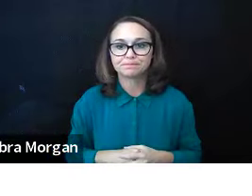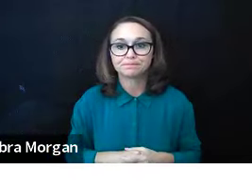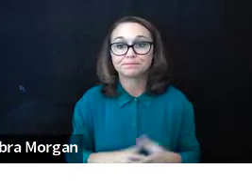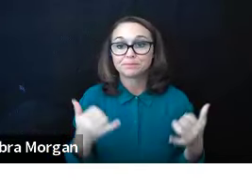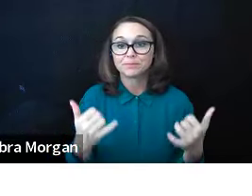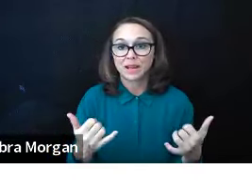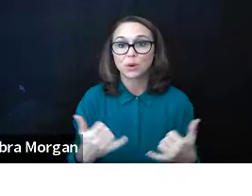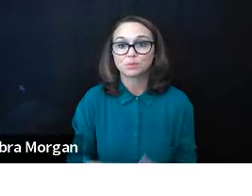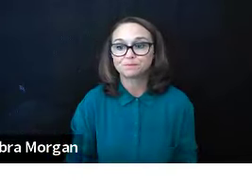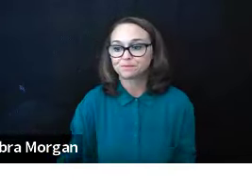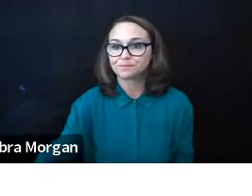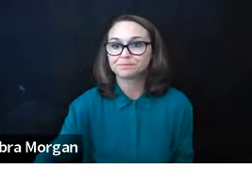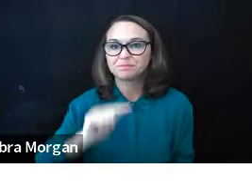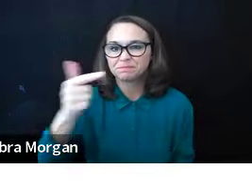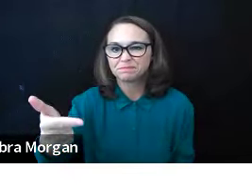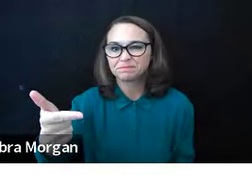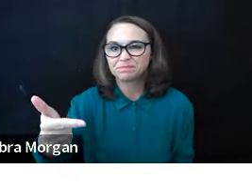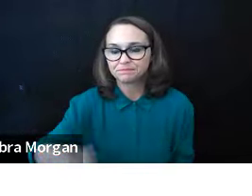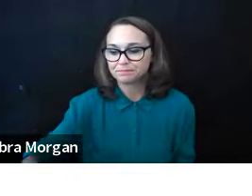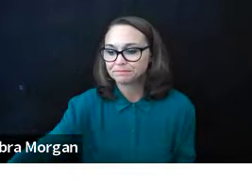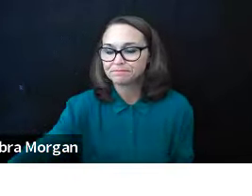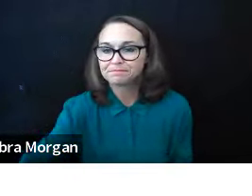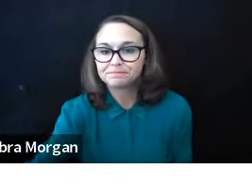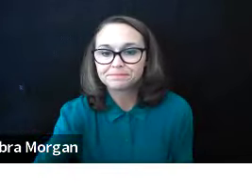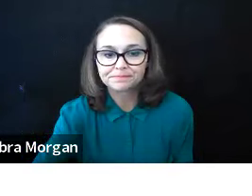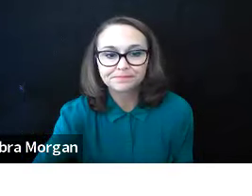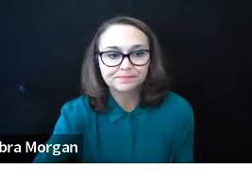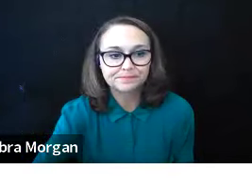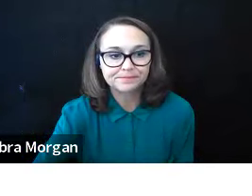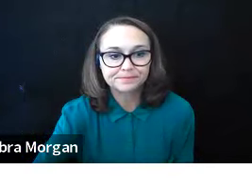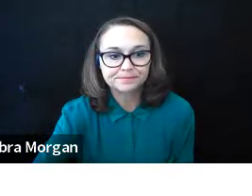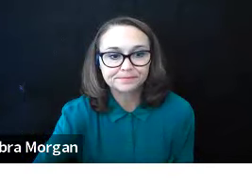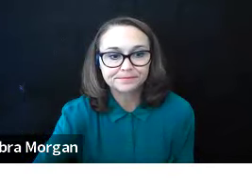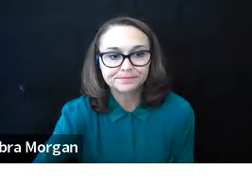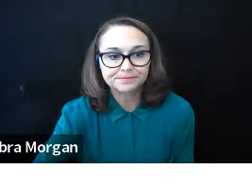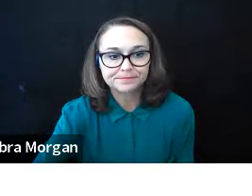highlight a completed awareness campaign that we did within the social norm strategy and approach,